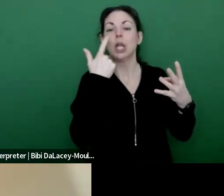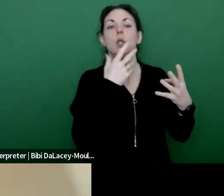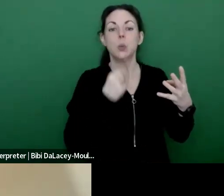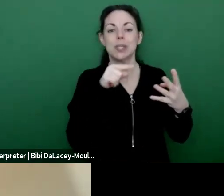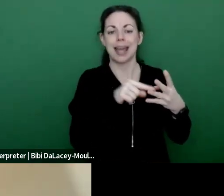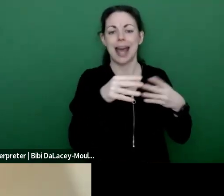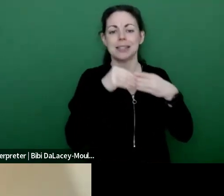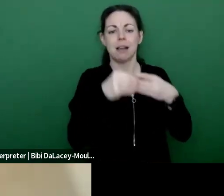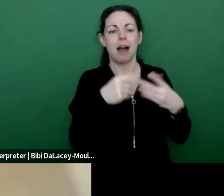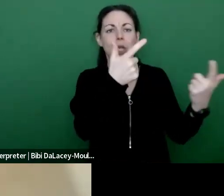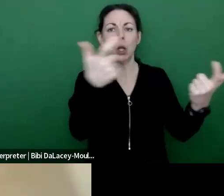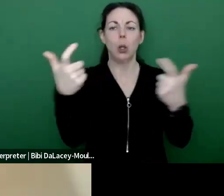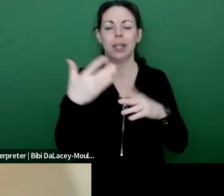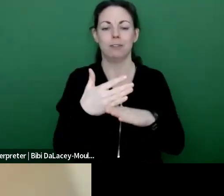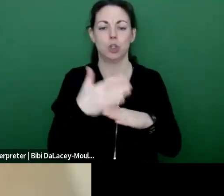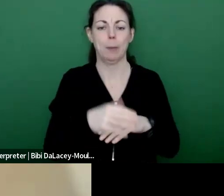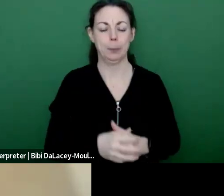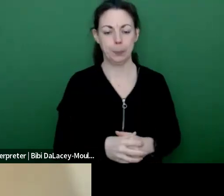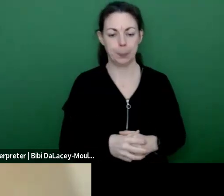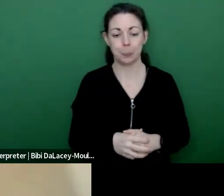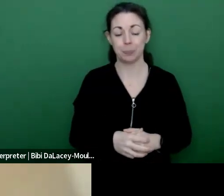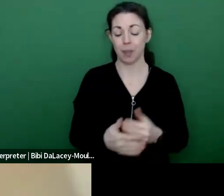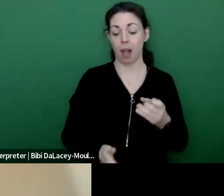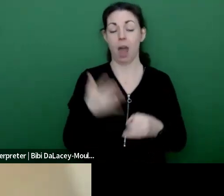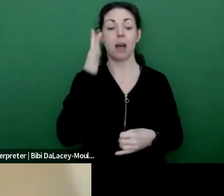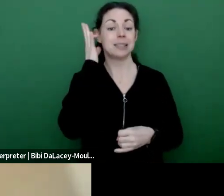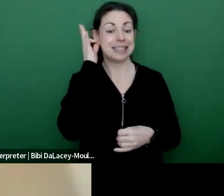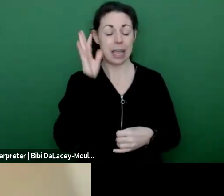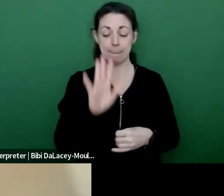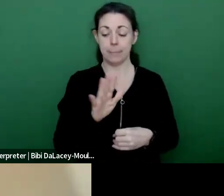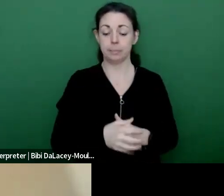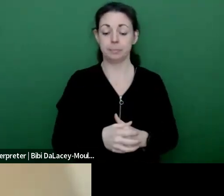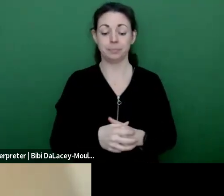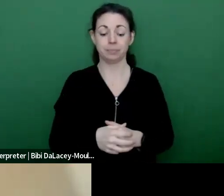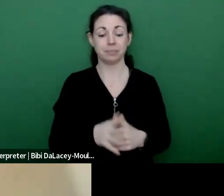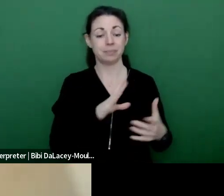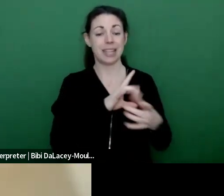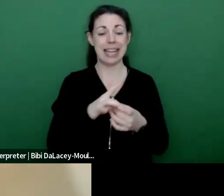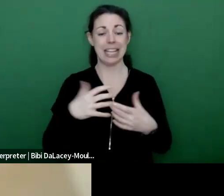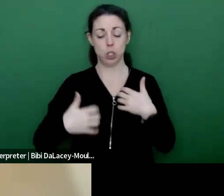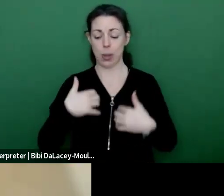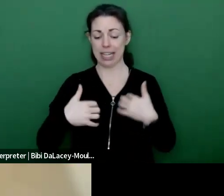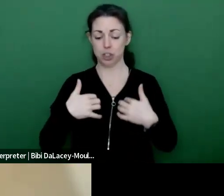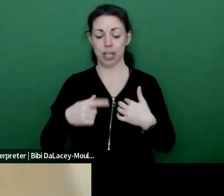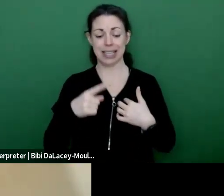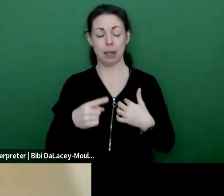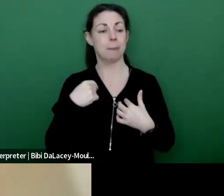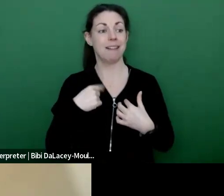And finally, I would just say, you know, find out, it's, it's kinda linked to the energizing point, but just find what you really love and,